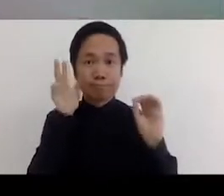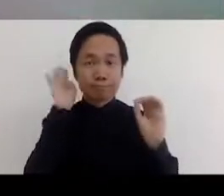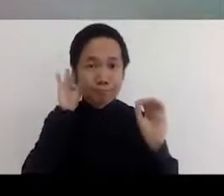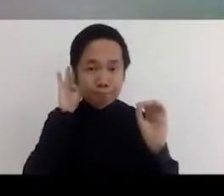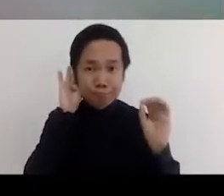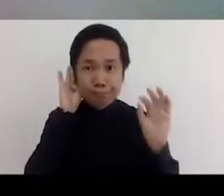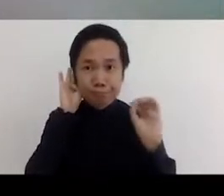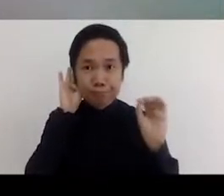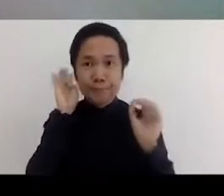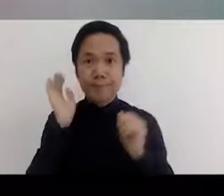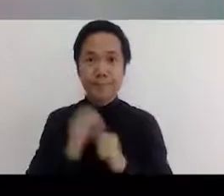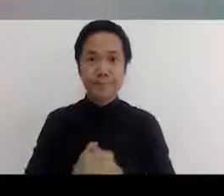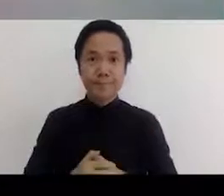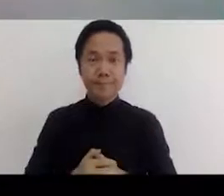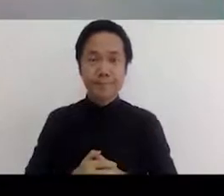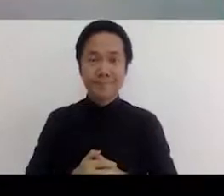Oh dear.